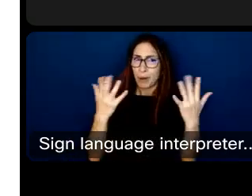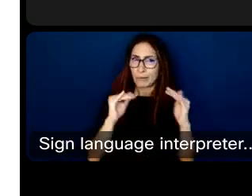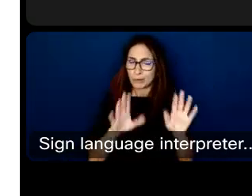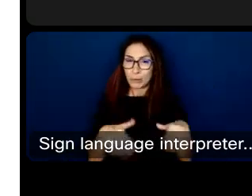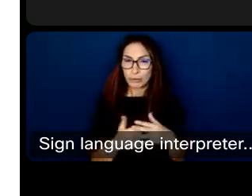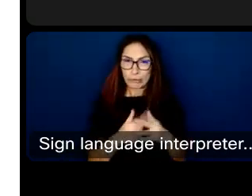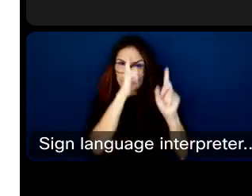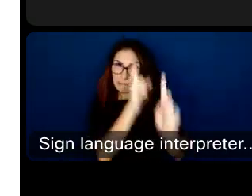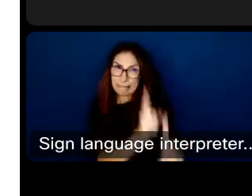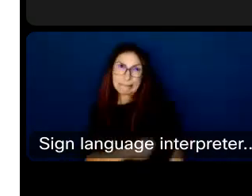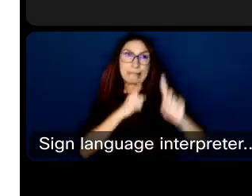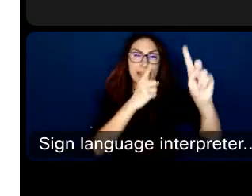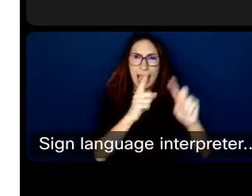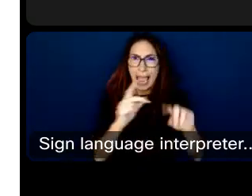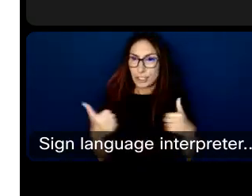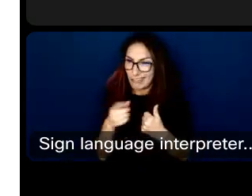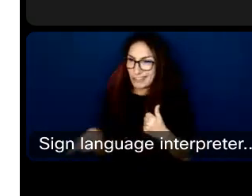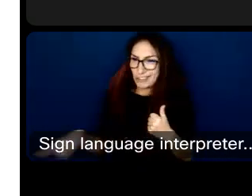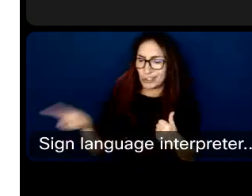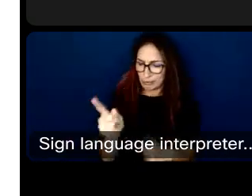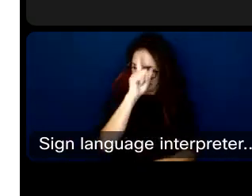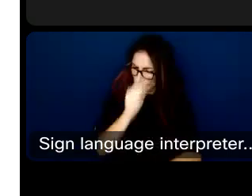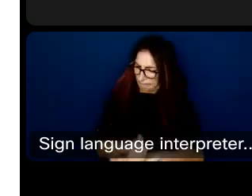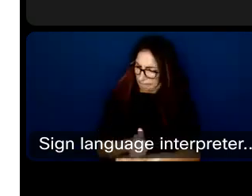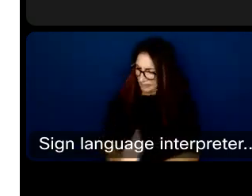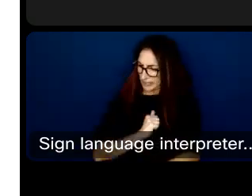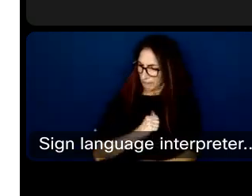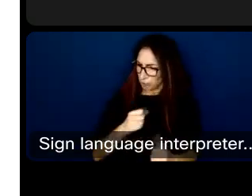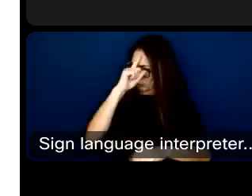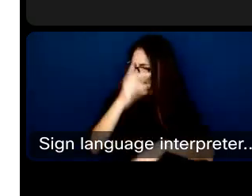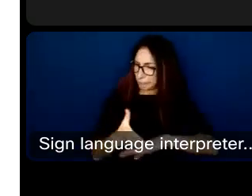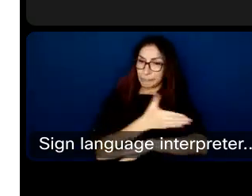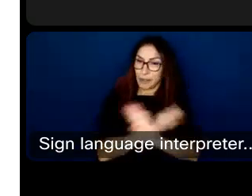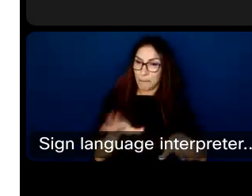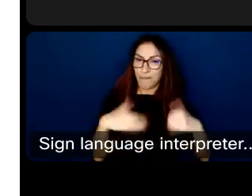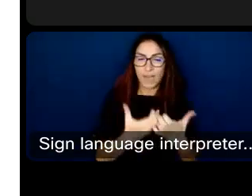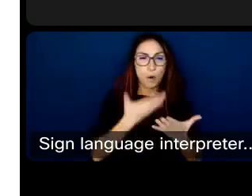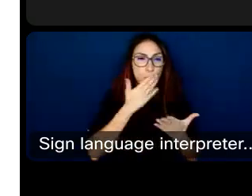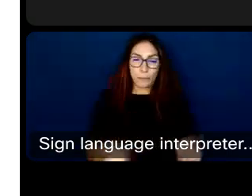stigma free culturally sensitive care. And ways to do that can be